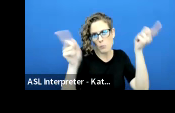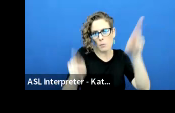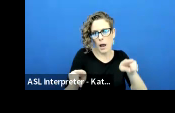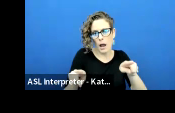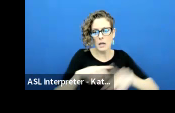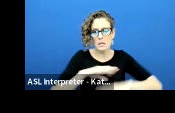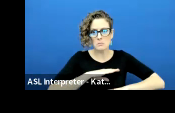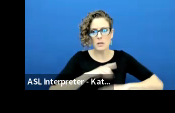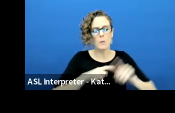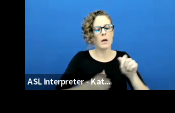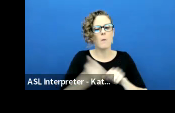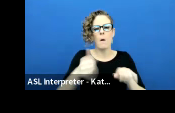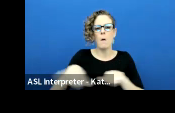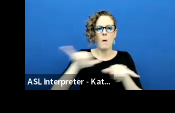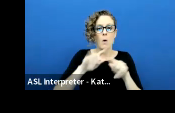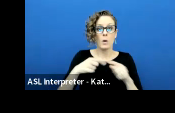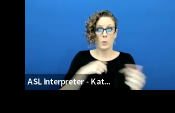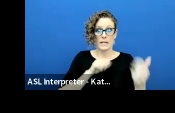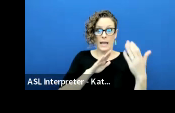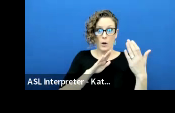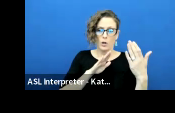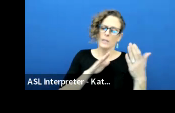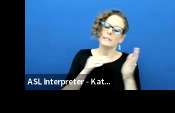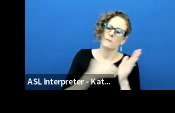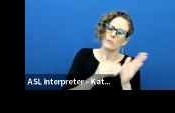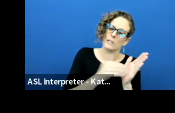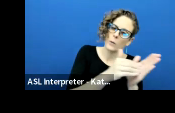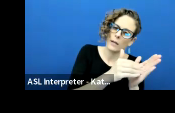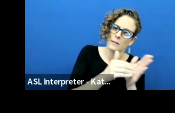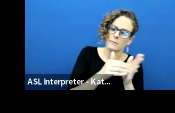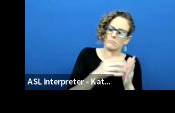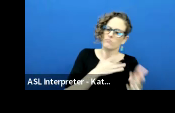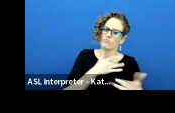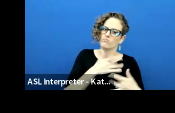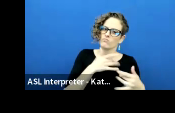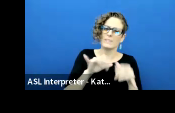times that we encounter this and it is very frequent is just about the relationship who's